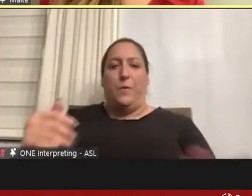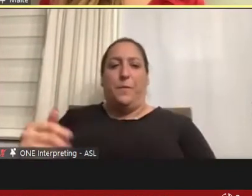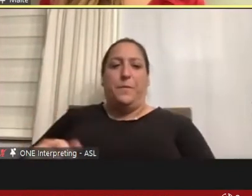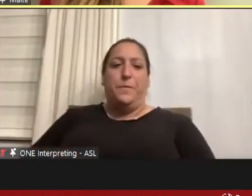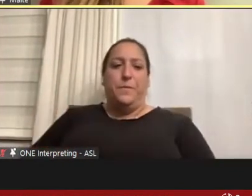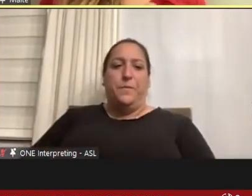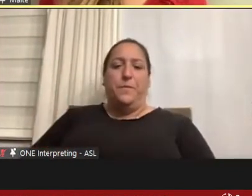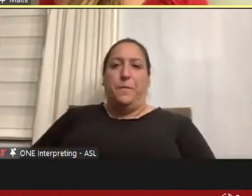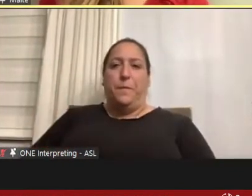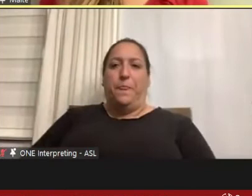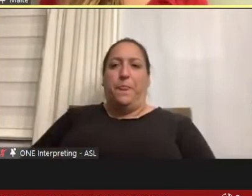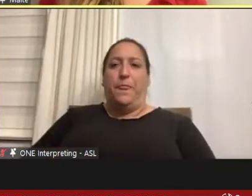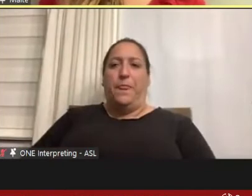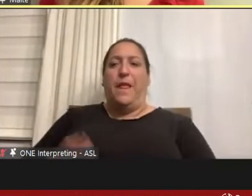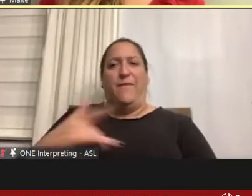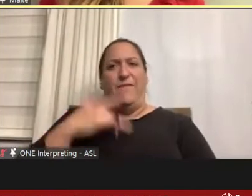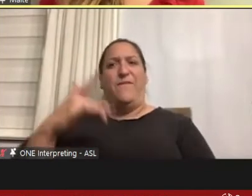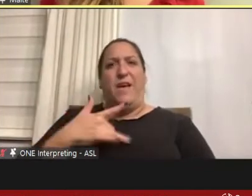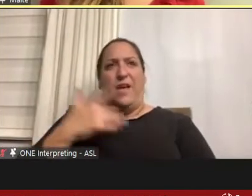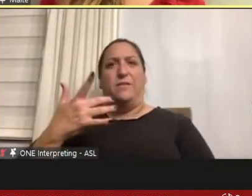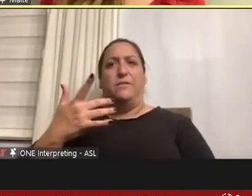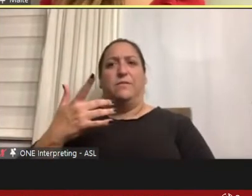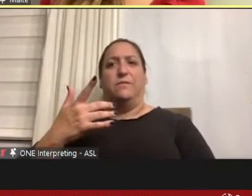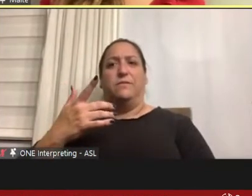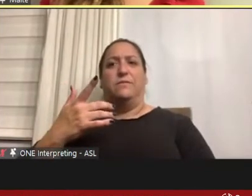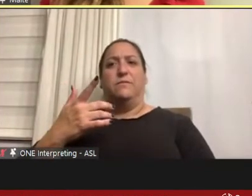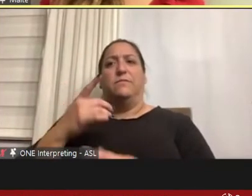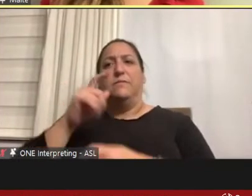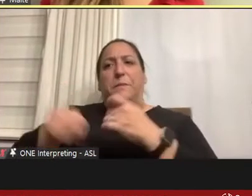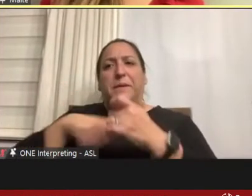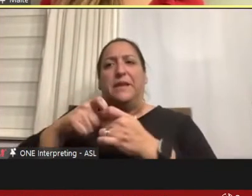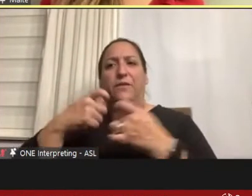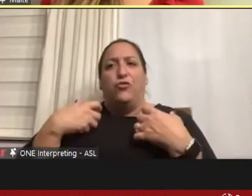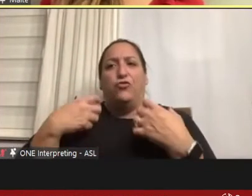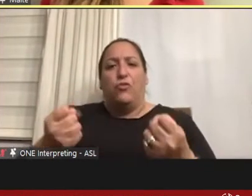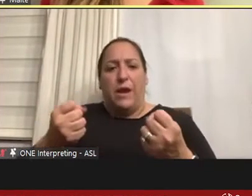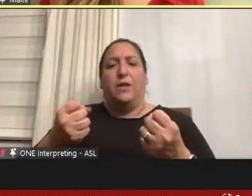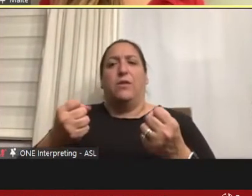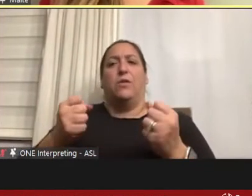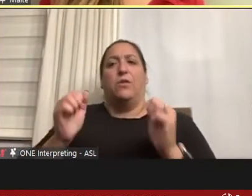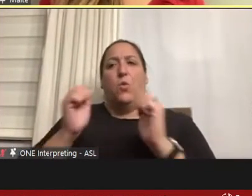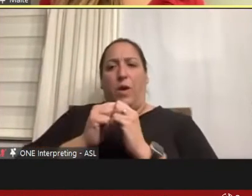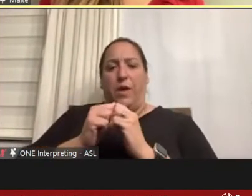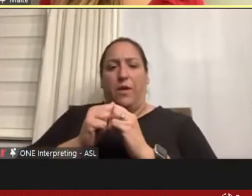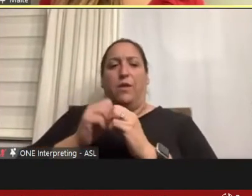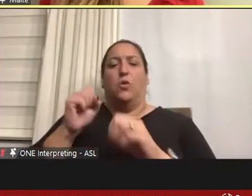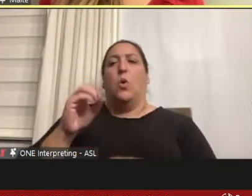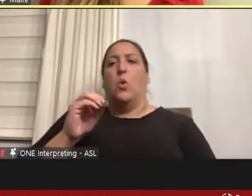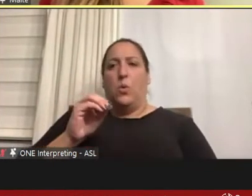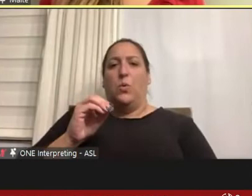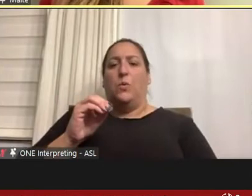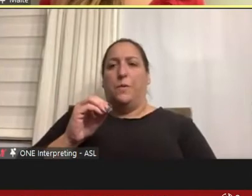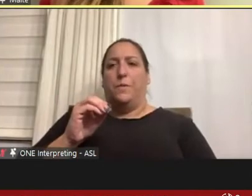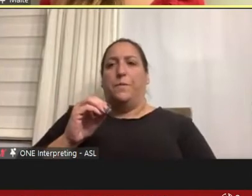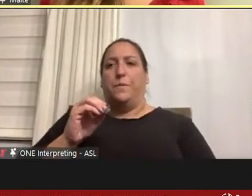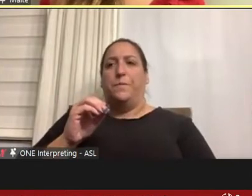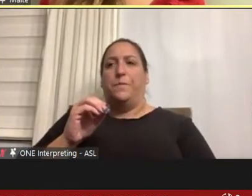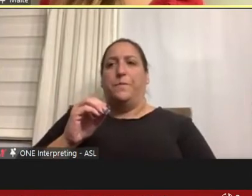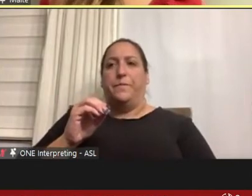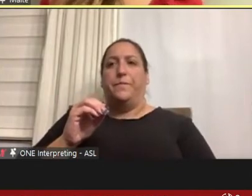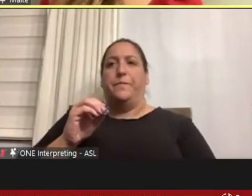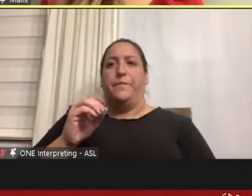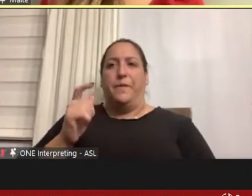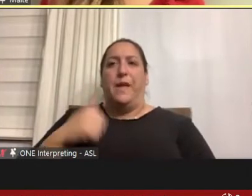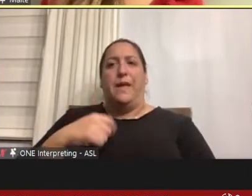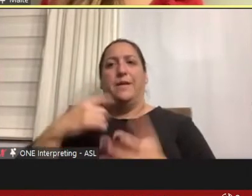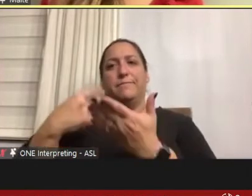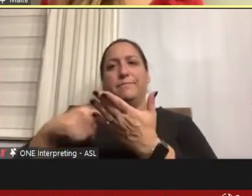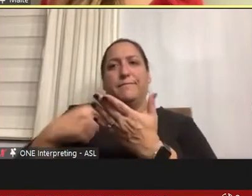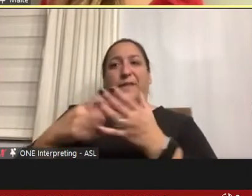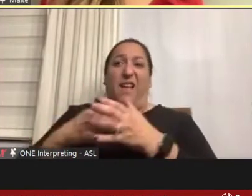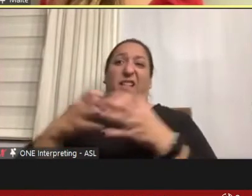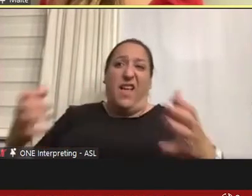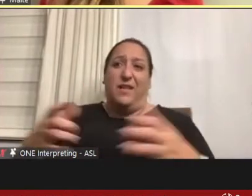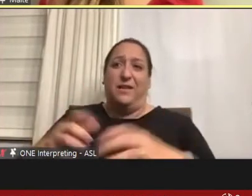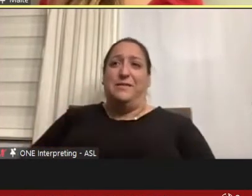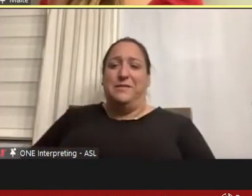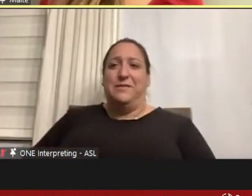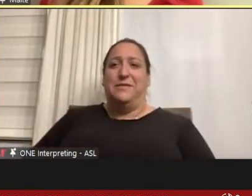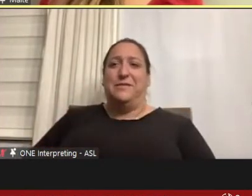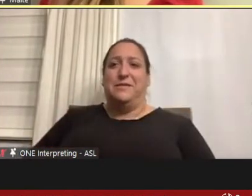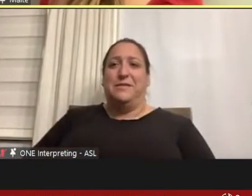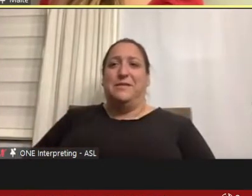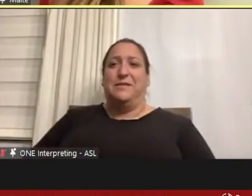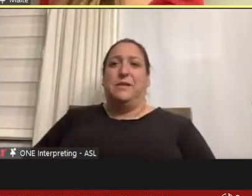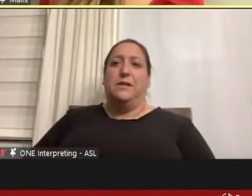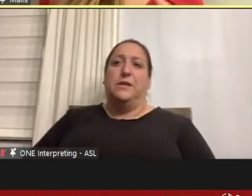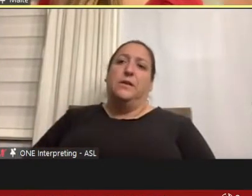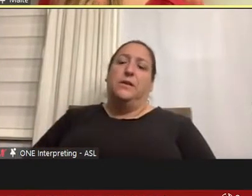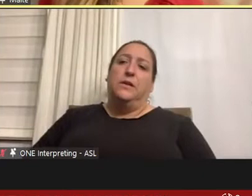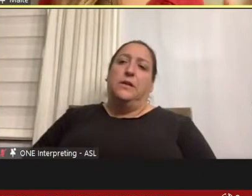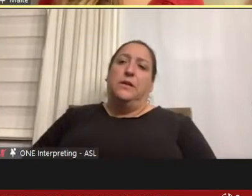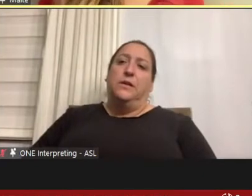And brought certain strengths along with it. So I do talk about it quite a bit. So all of the things